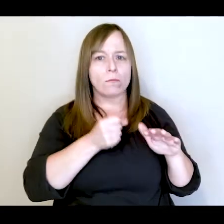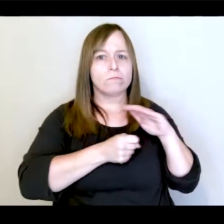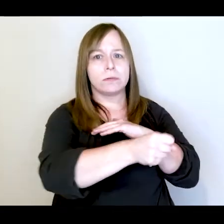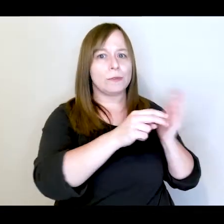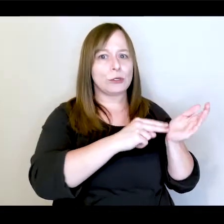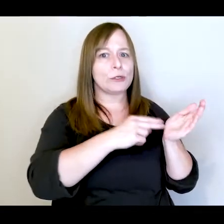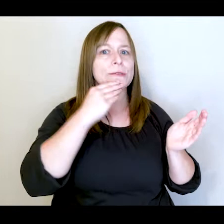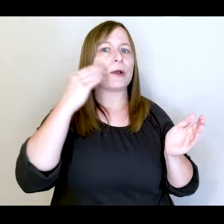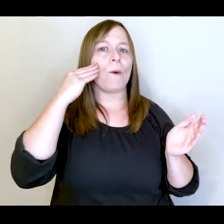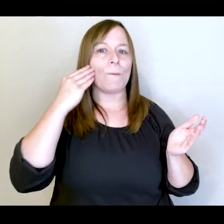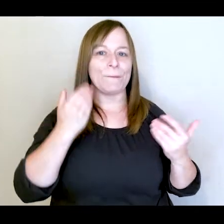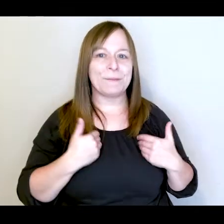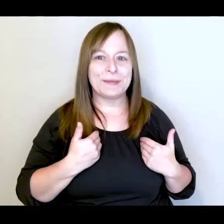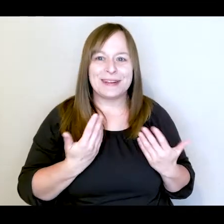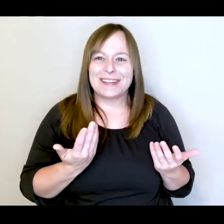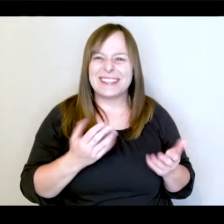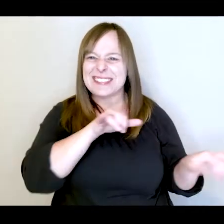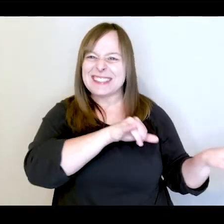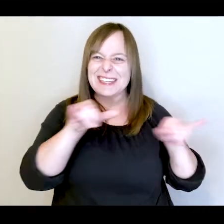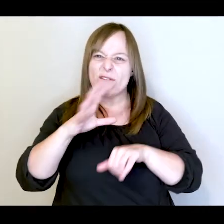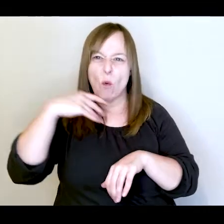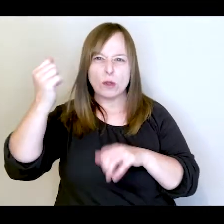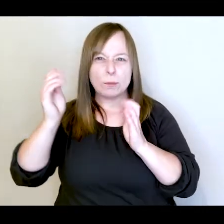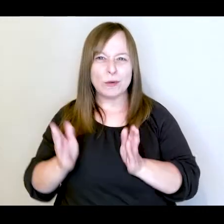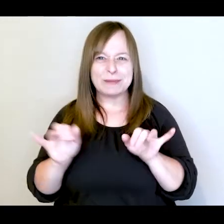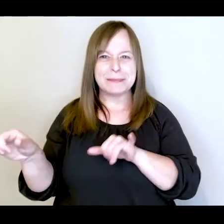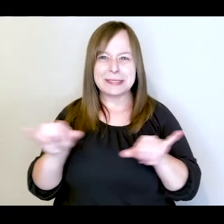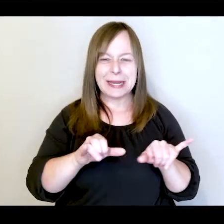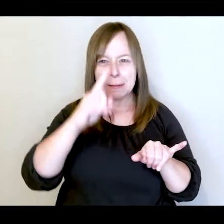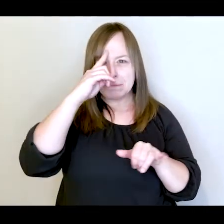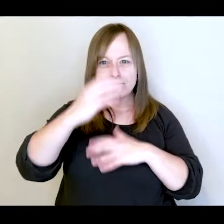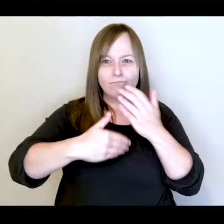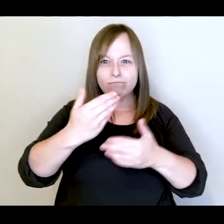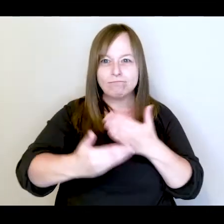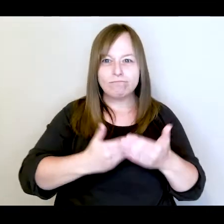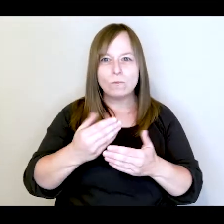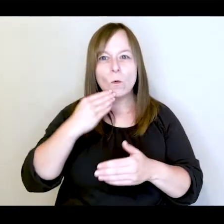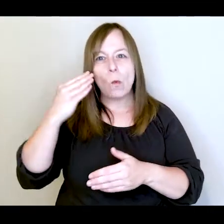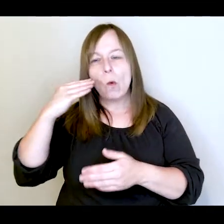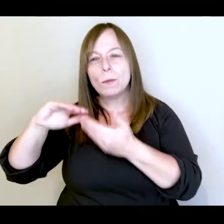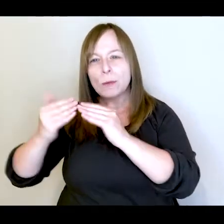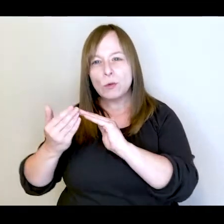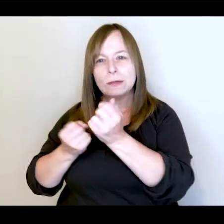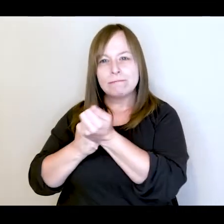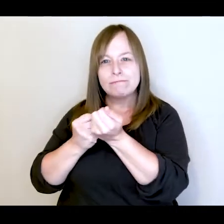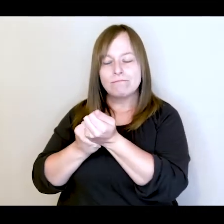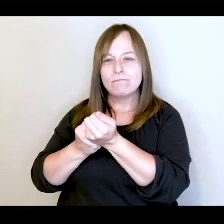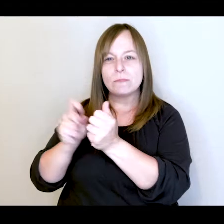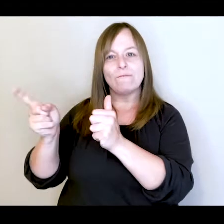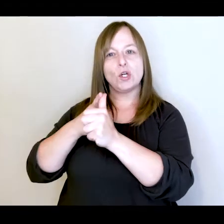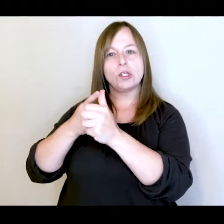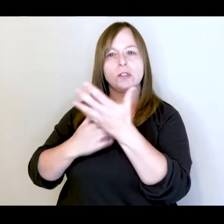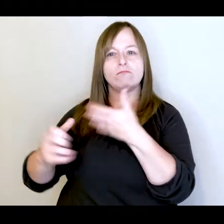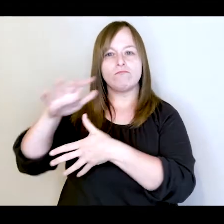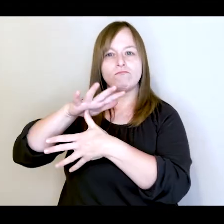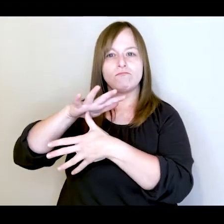send her to a nursing facility." And it should be the same for an older person The home and community-based services should really